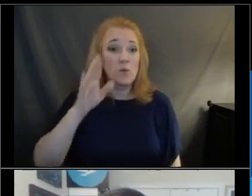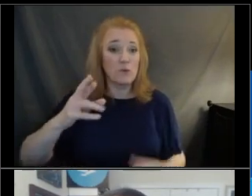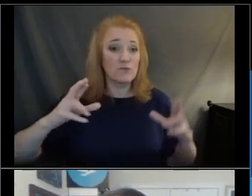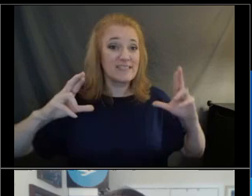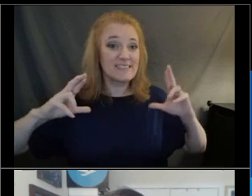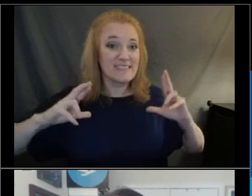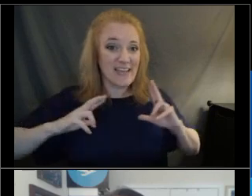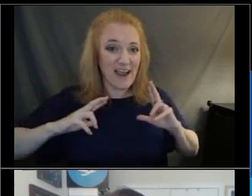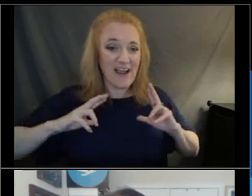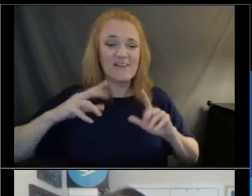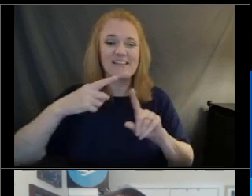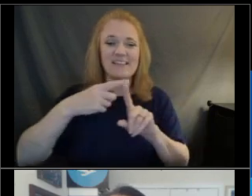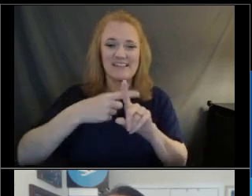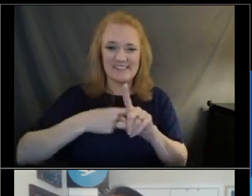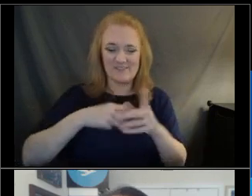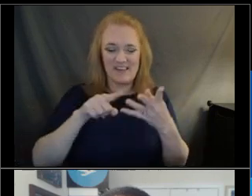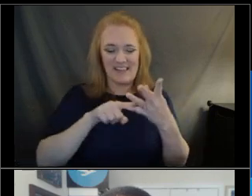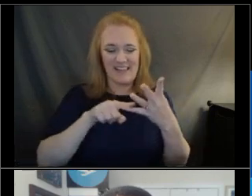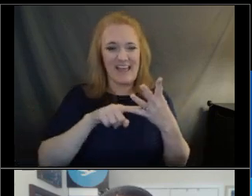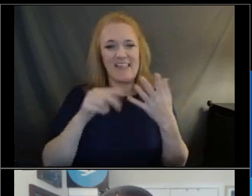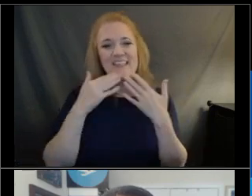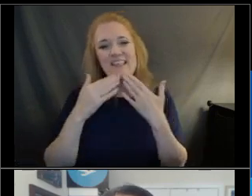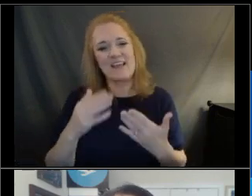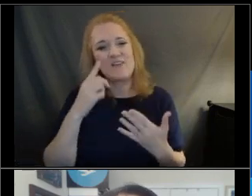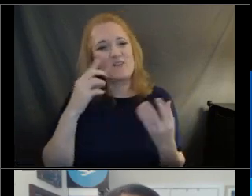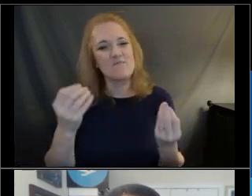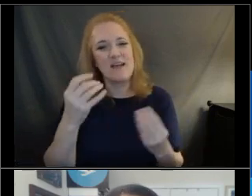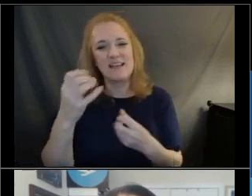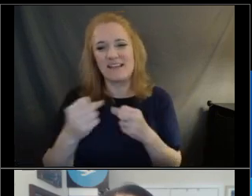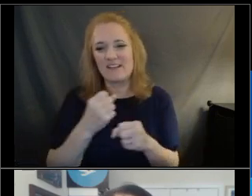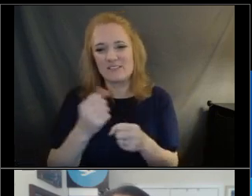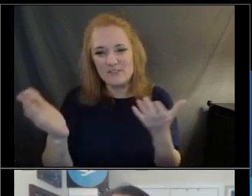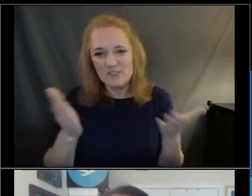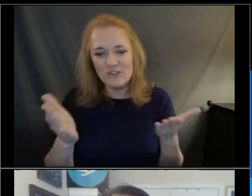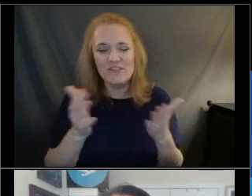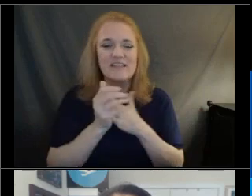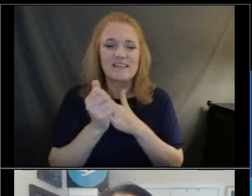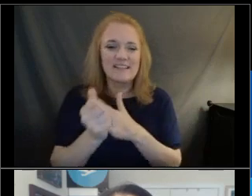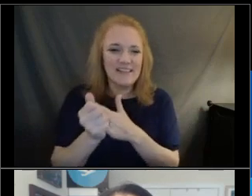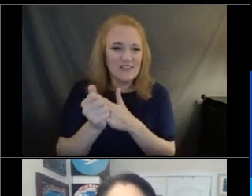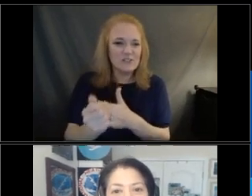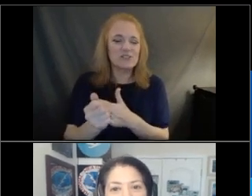this month. Thank you for your many years of service and your leadership when it comes to